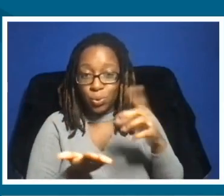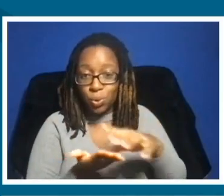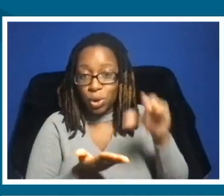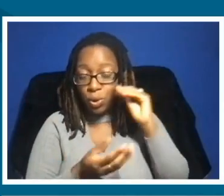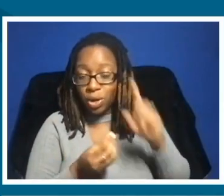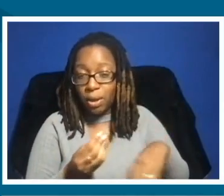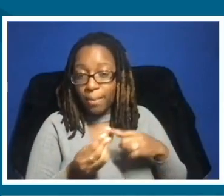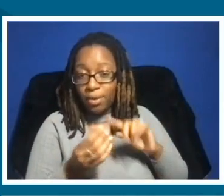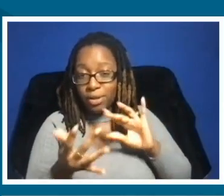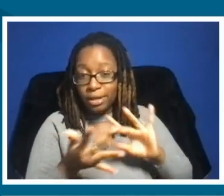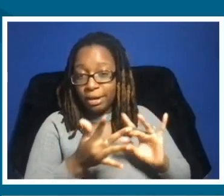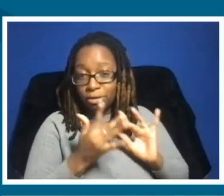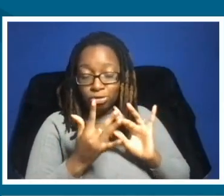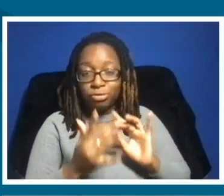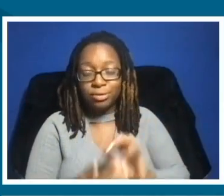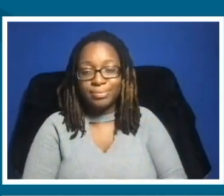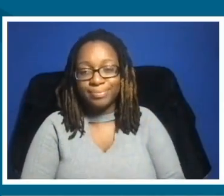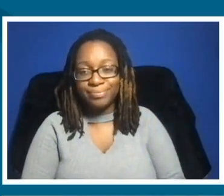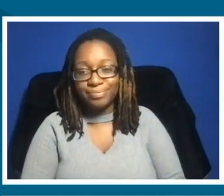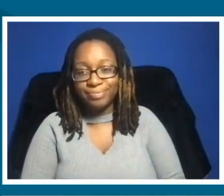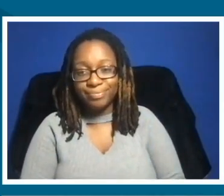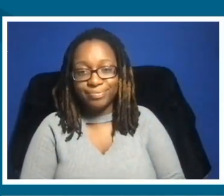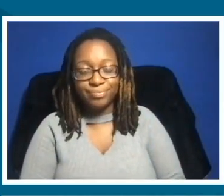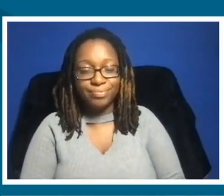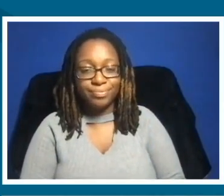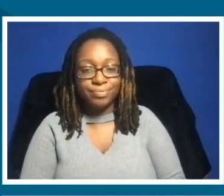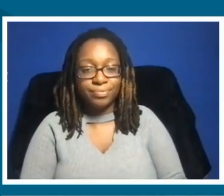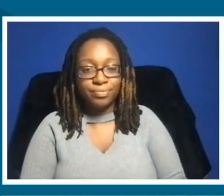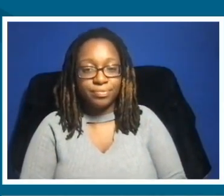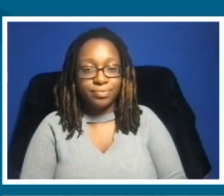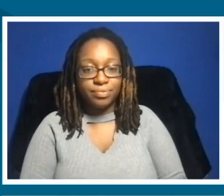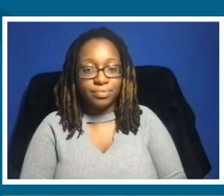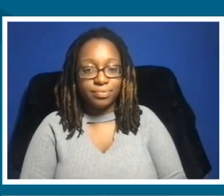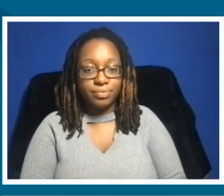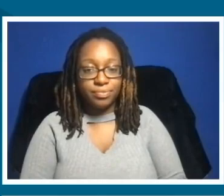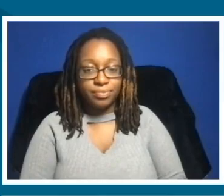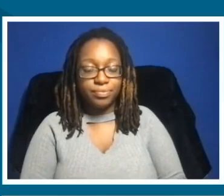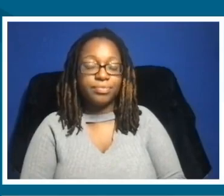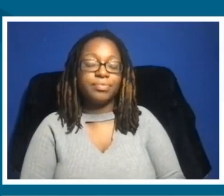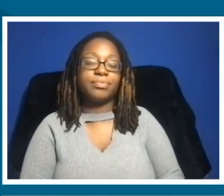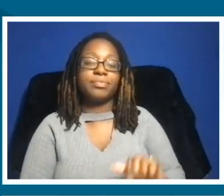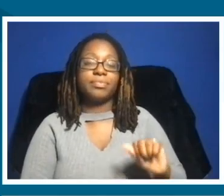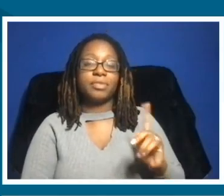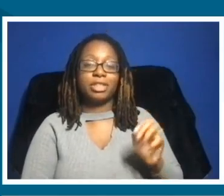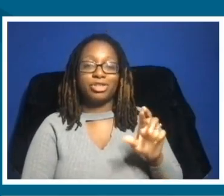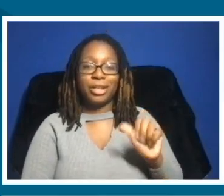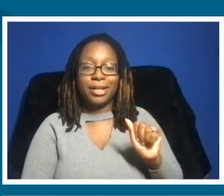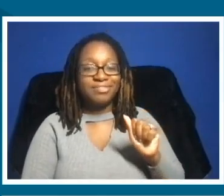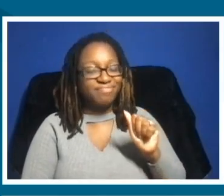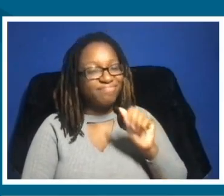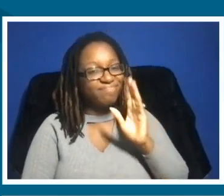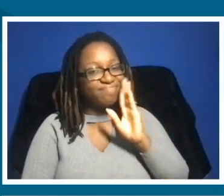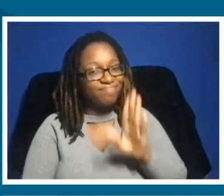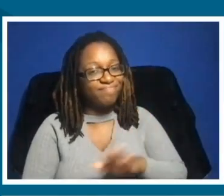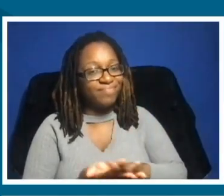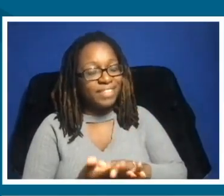sharing from her museum perspective yeah this is gonna be good